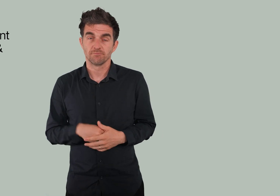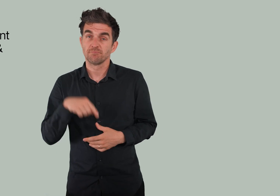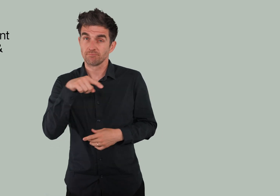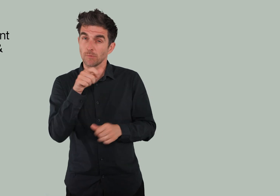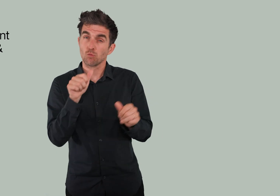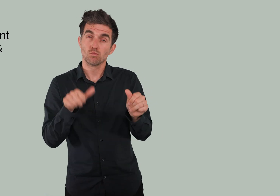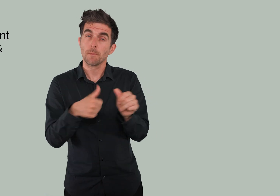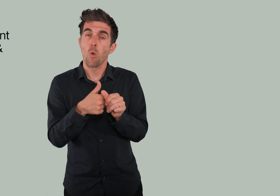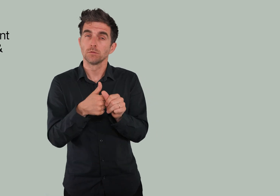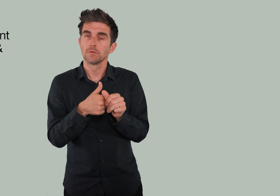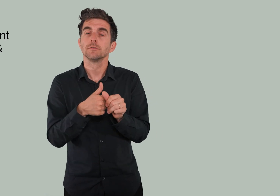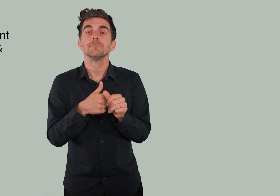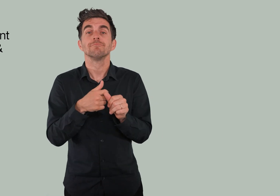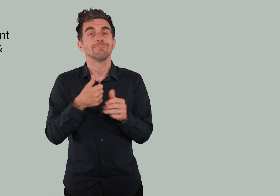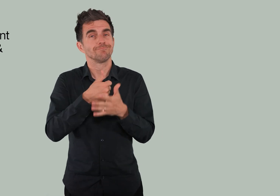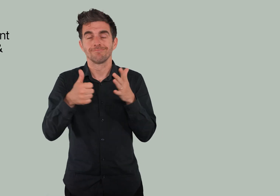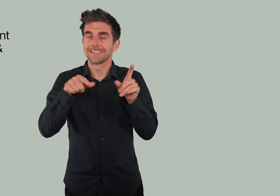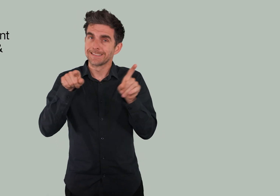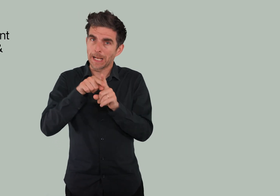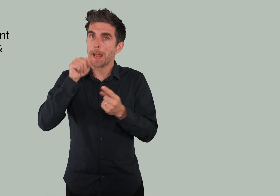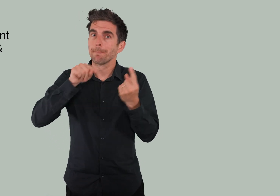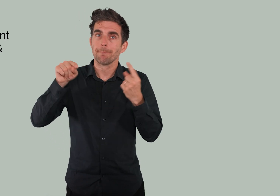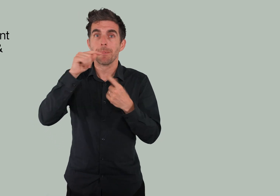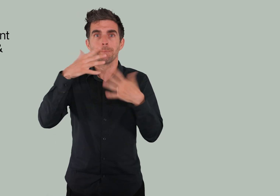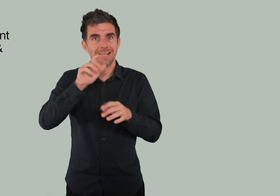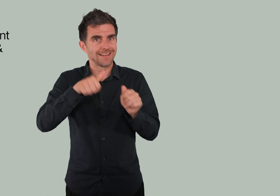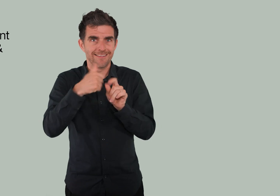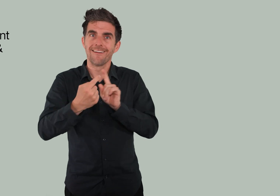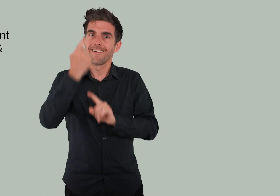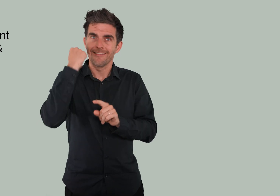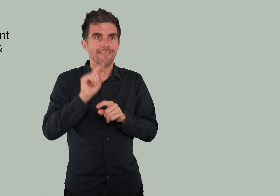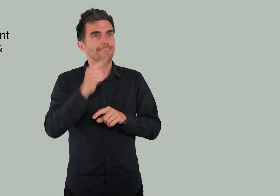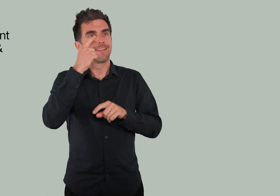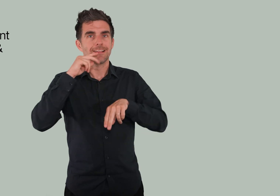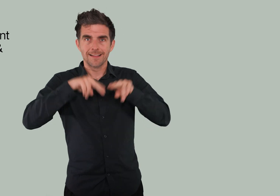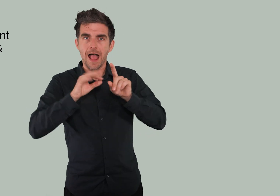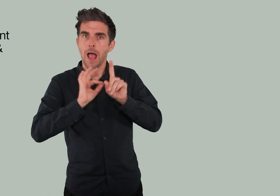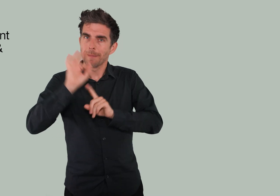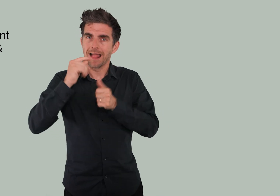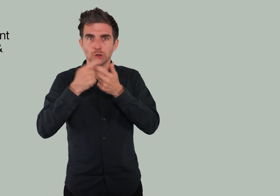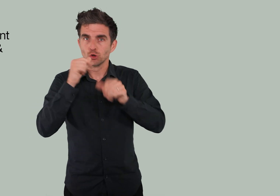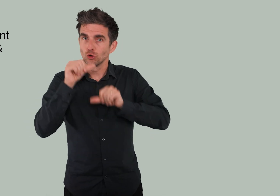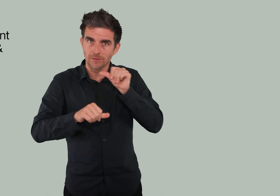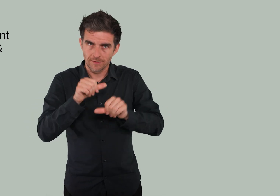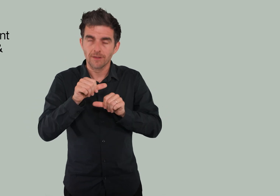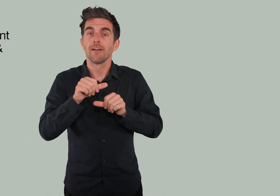This support often comes from the same sources that assist them during their initial application,